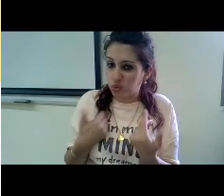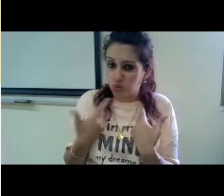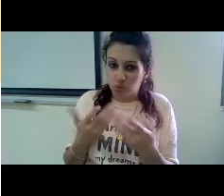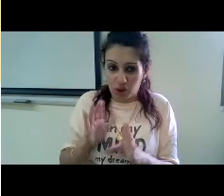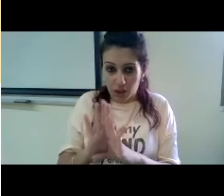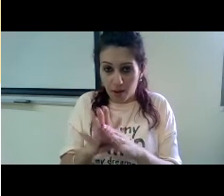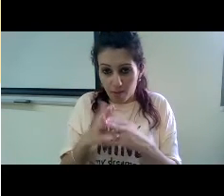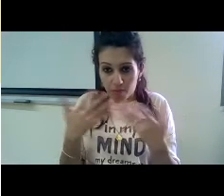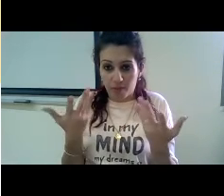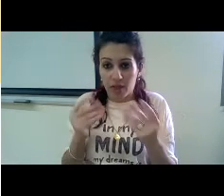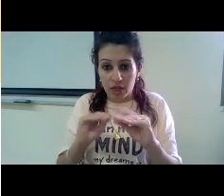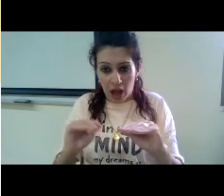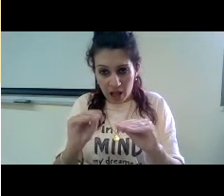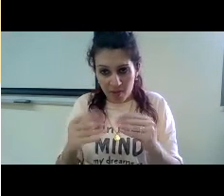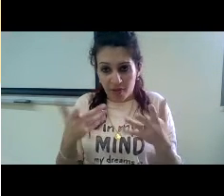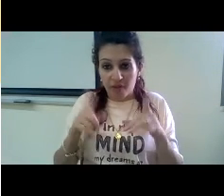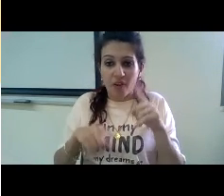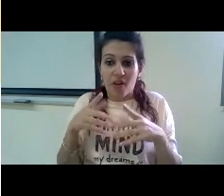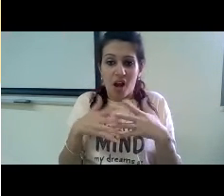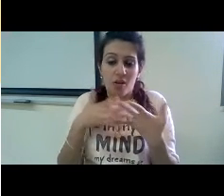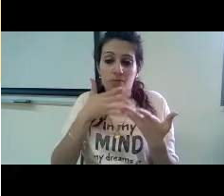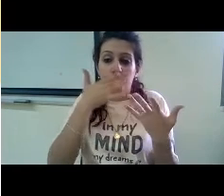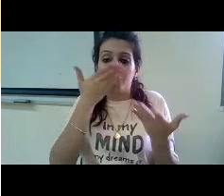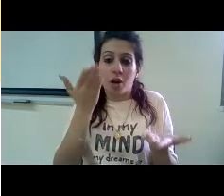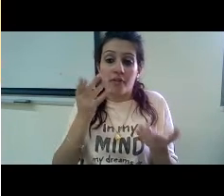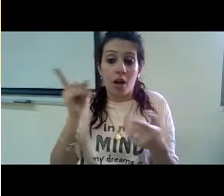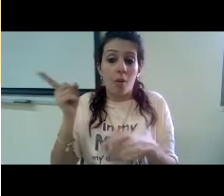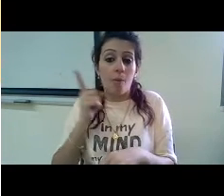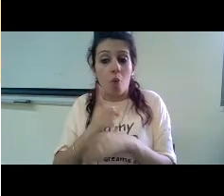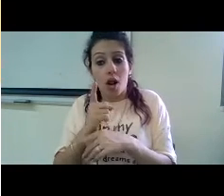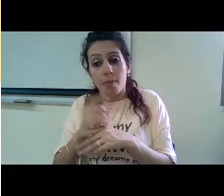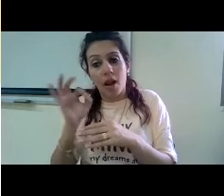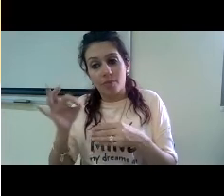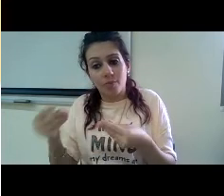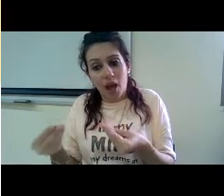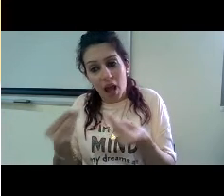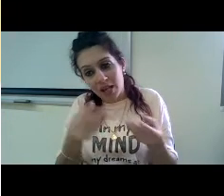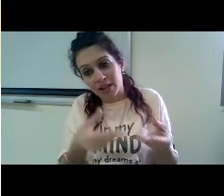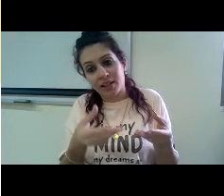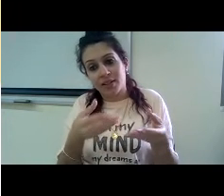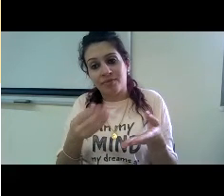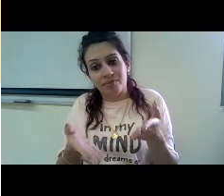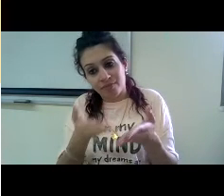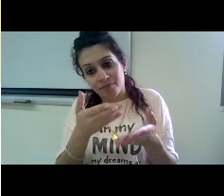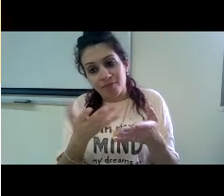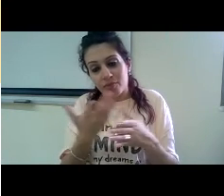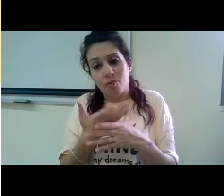So it's very important when you address that. And also, as I just mentioned,